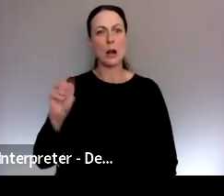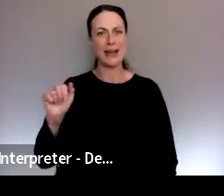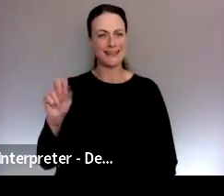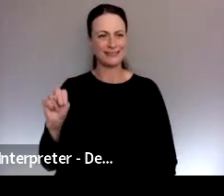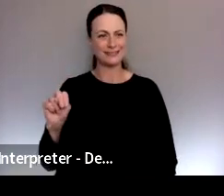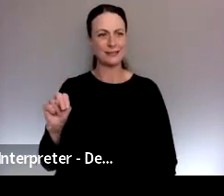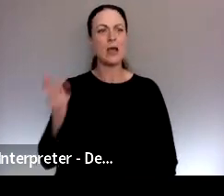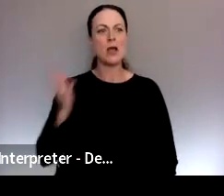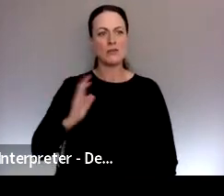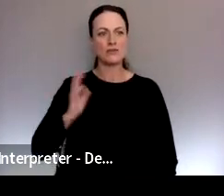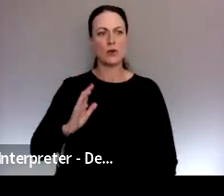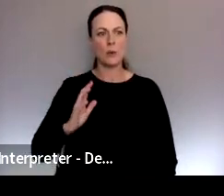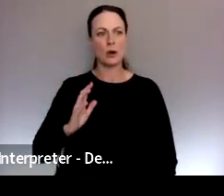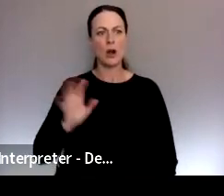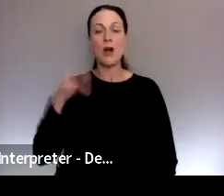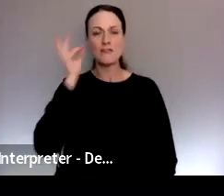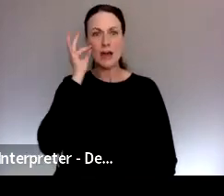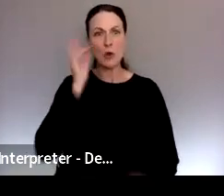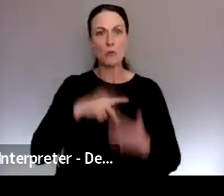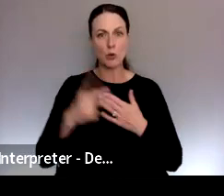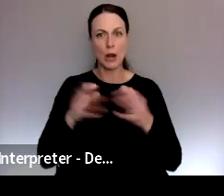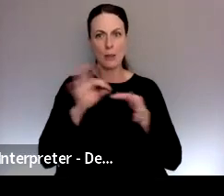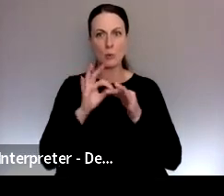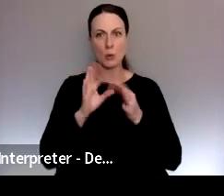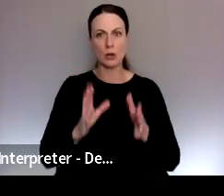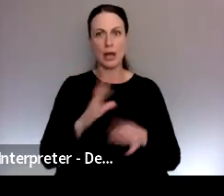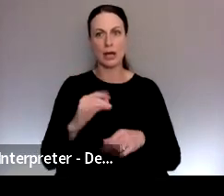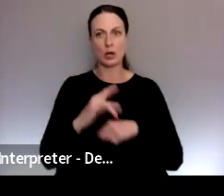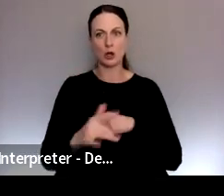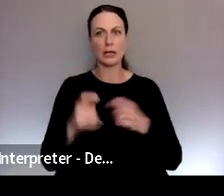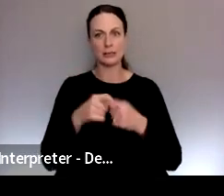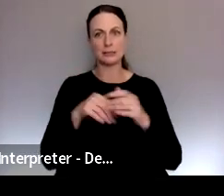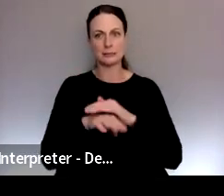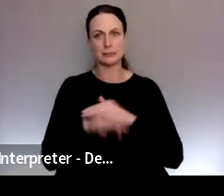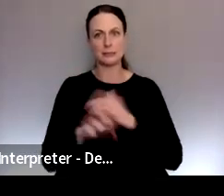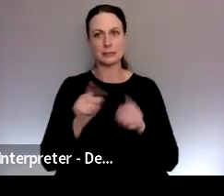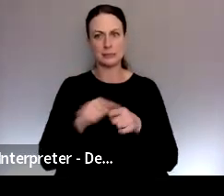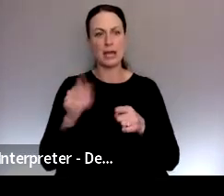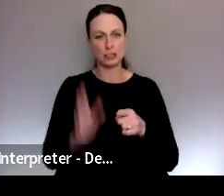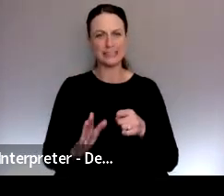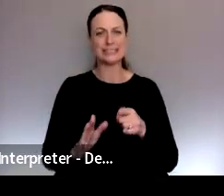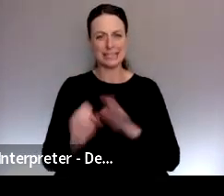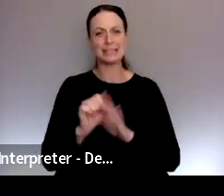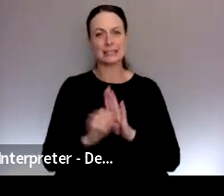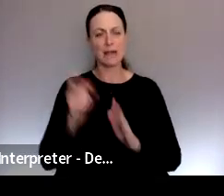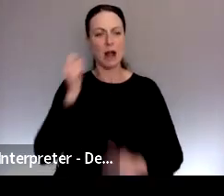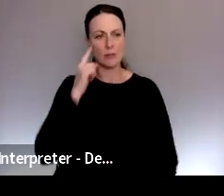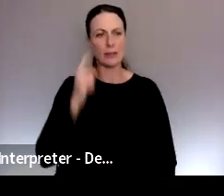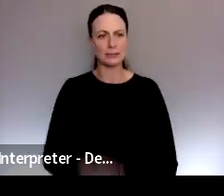I am a former federal program coordinator and an early digital accessibility specialist in state government.